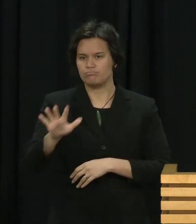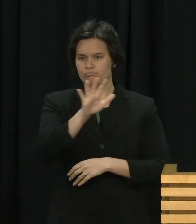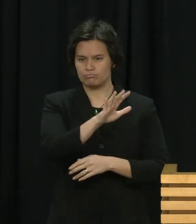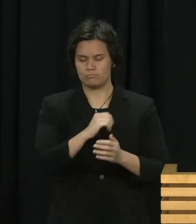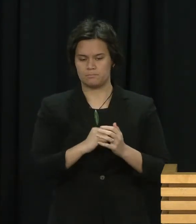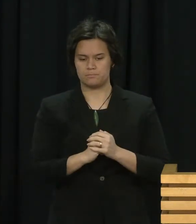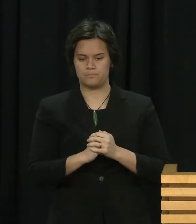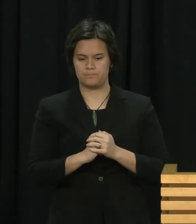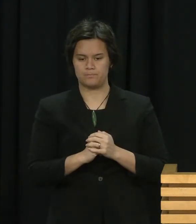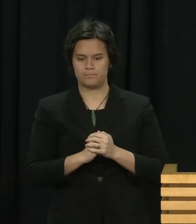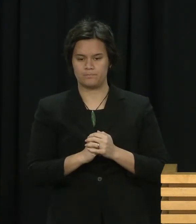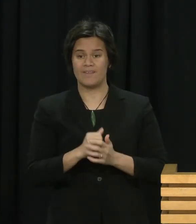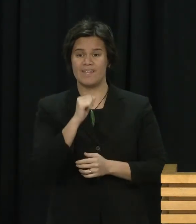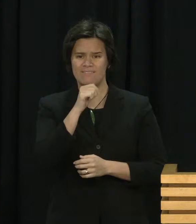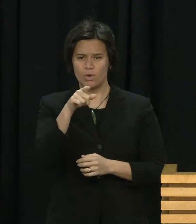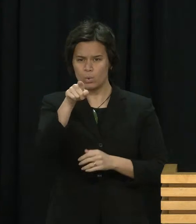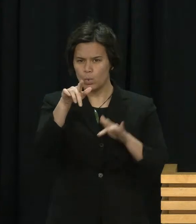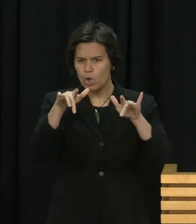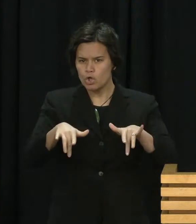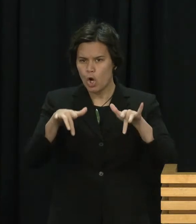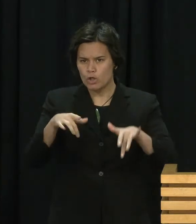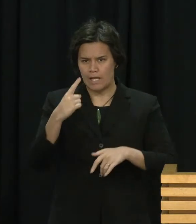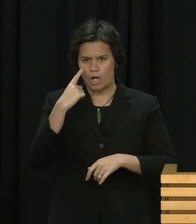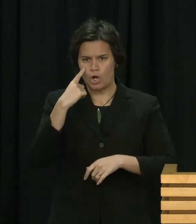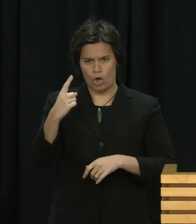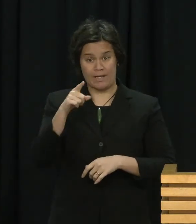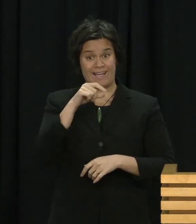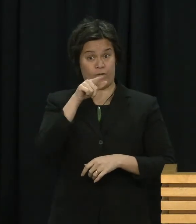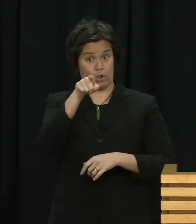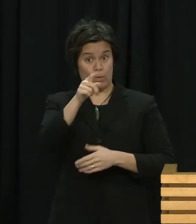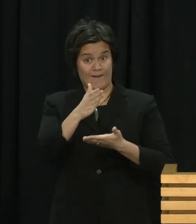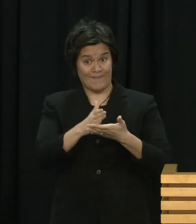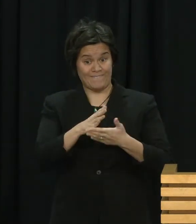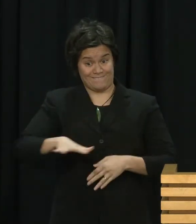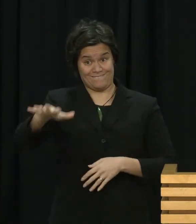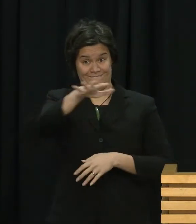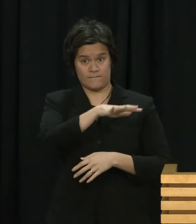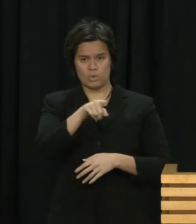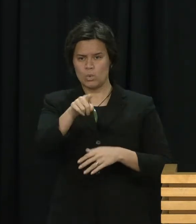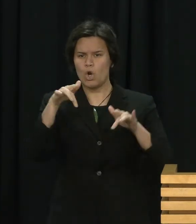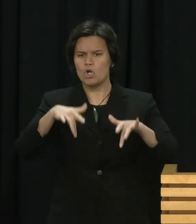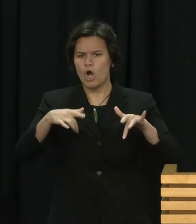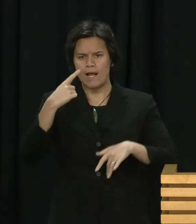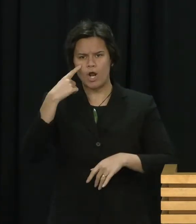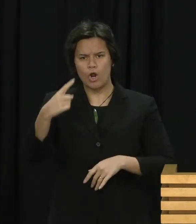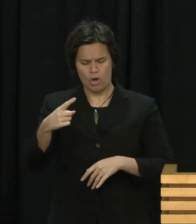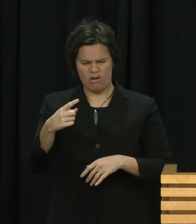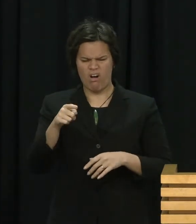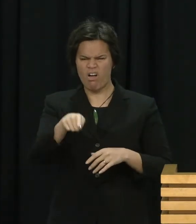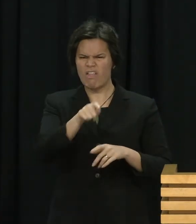centres will remain open in